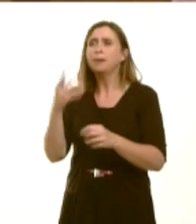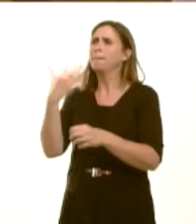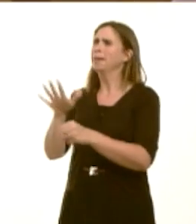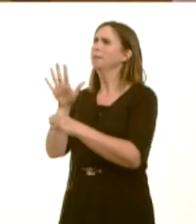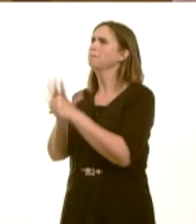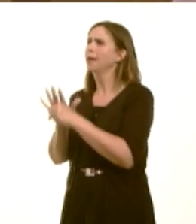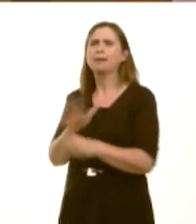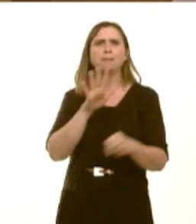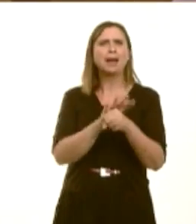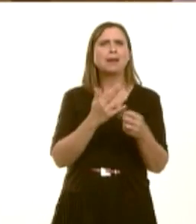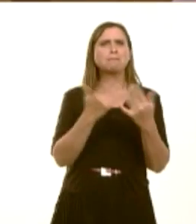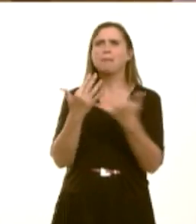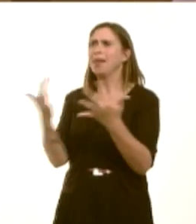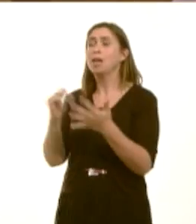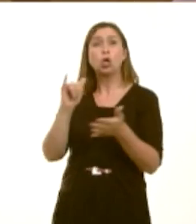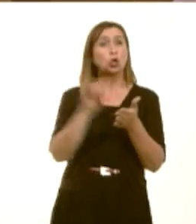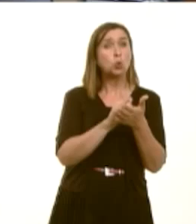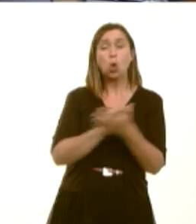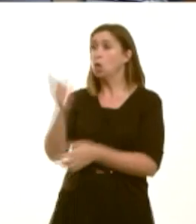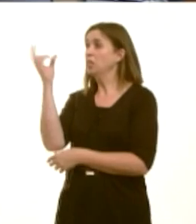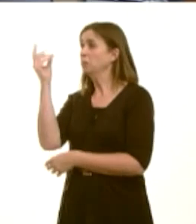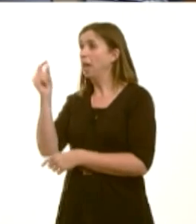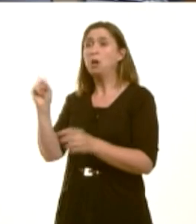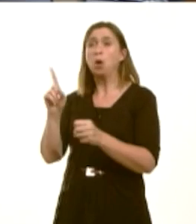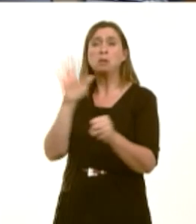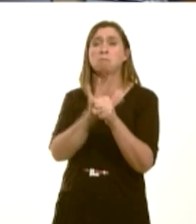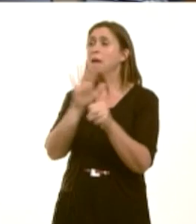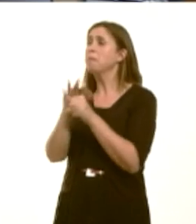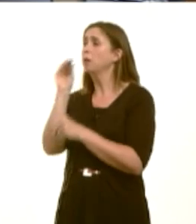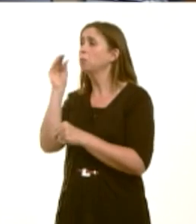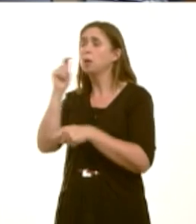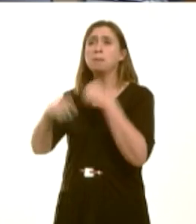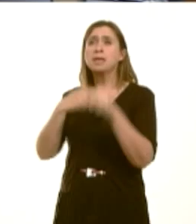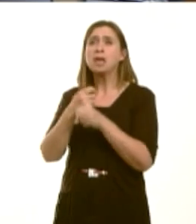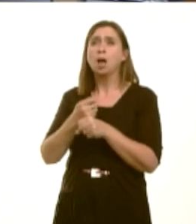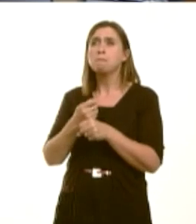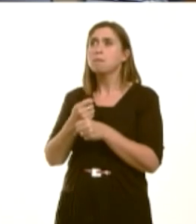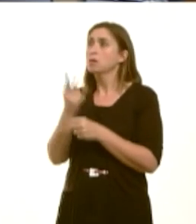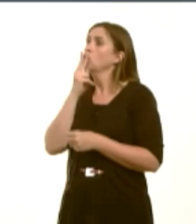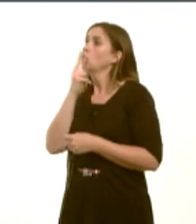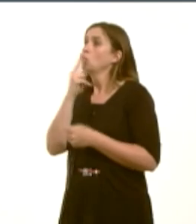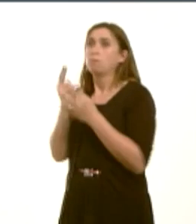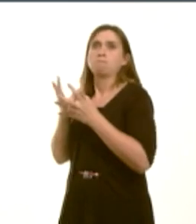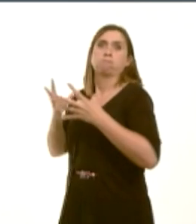The reality was in New York and Spain since that ban, smoking rates actually rose. First